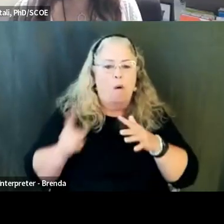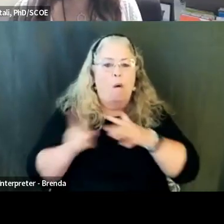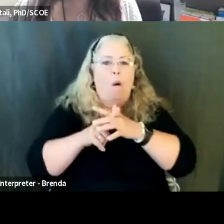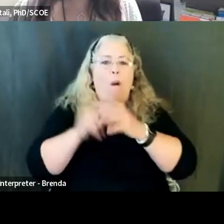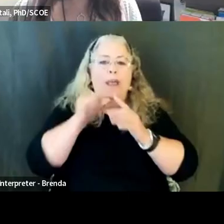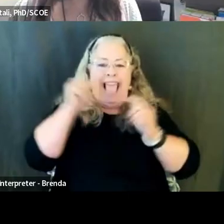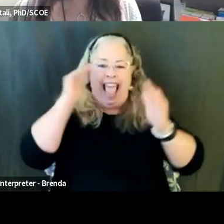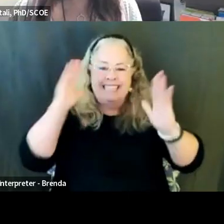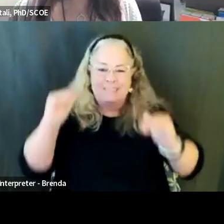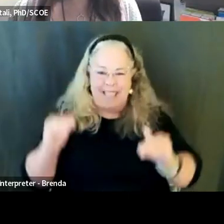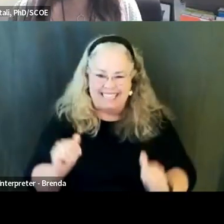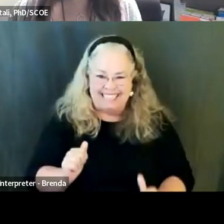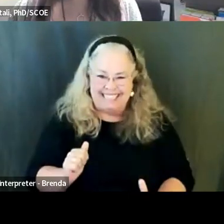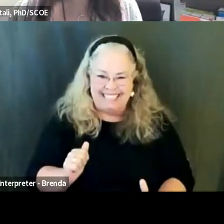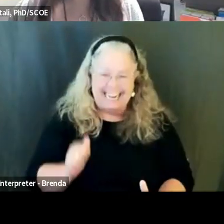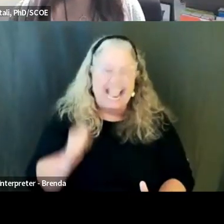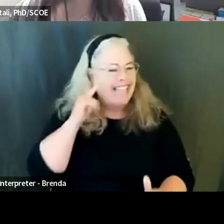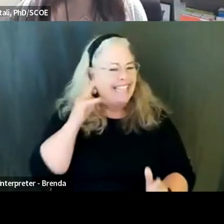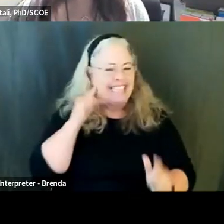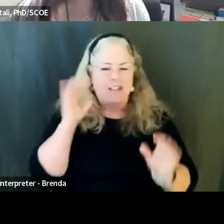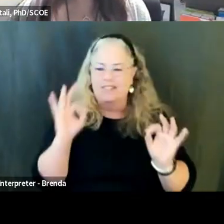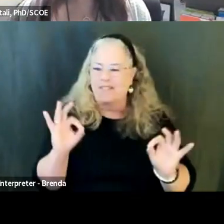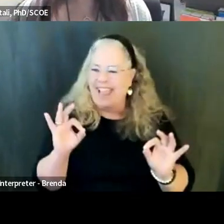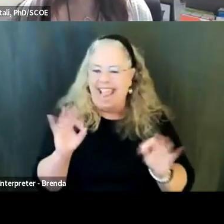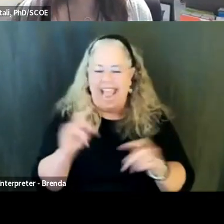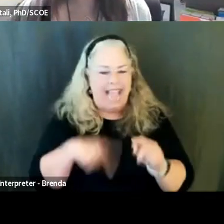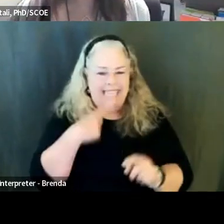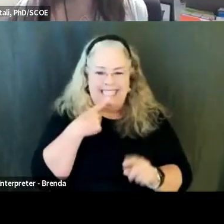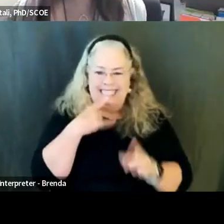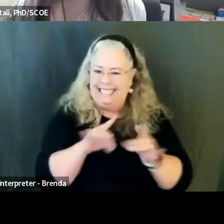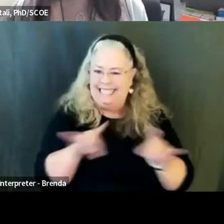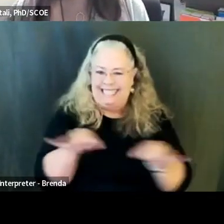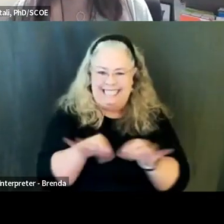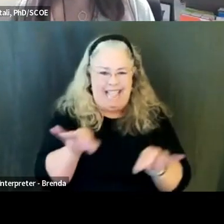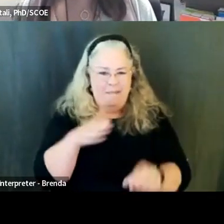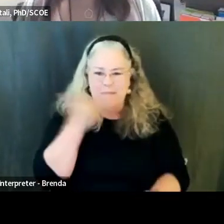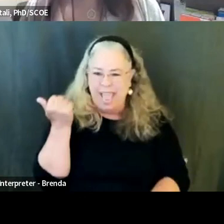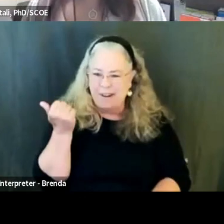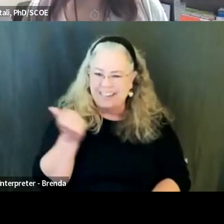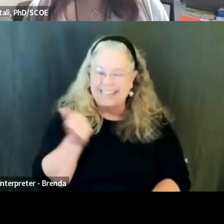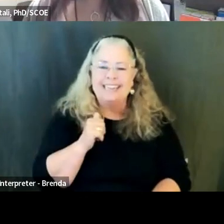any better. And I think that starts to help to to consider as we're looking at that balance